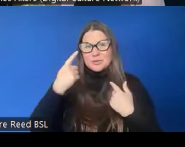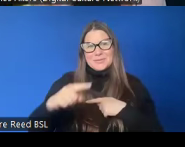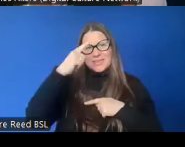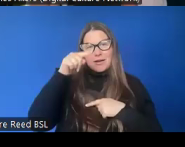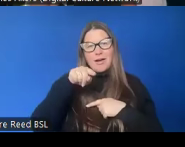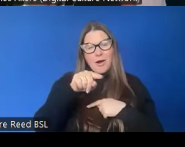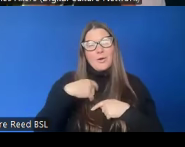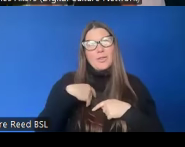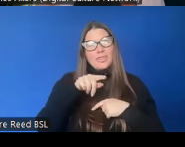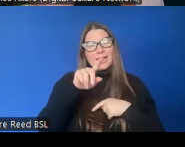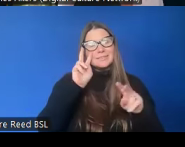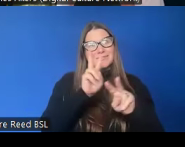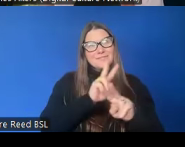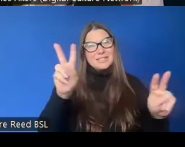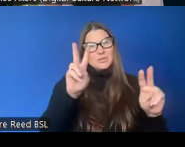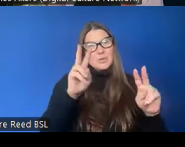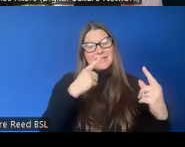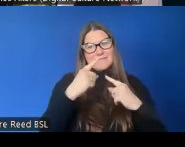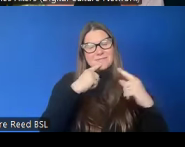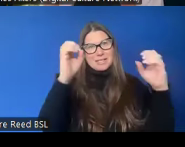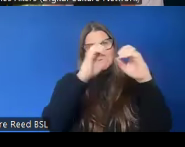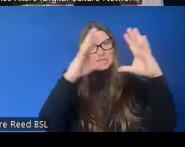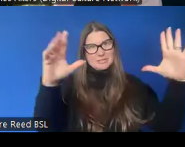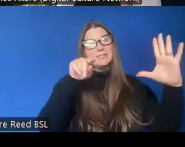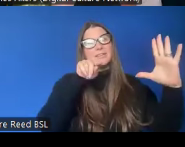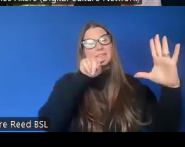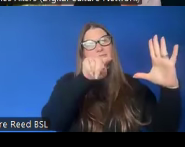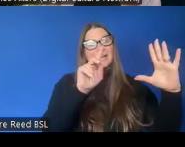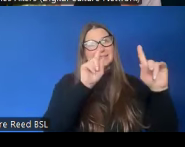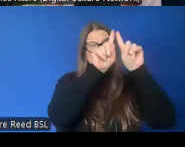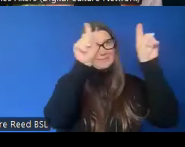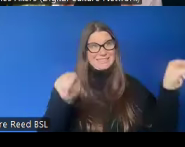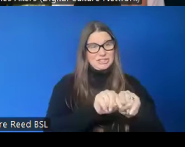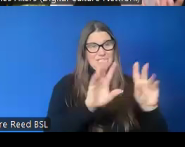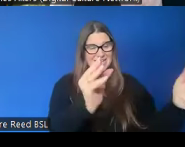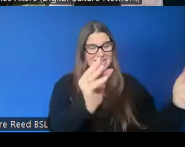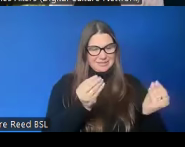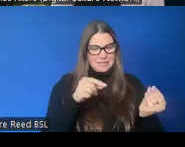and all the data that sits around it, there's quite a lot, it can't just sit in someone's brain. It has to go into a system.